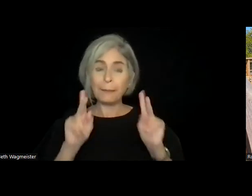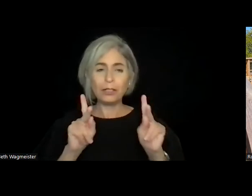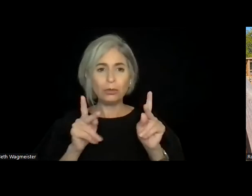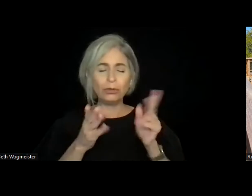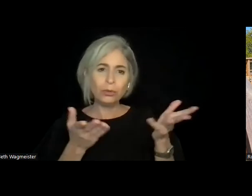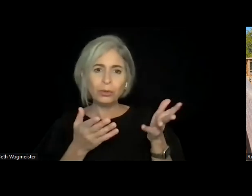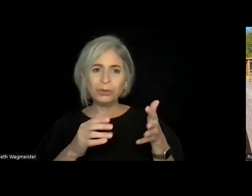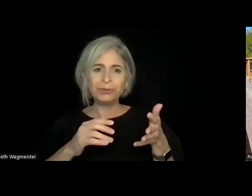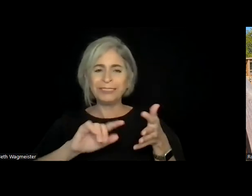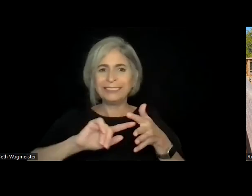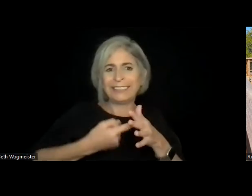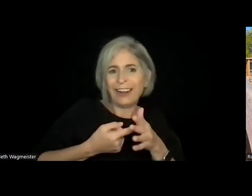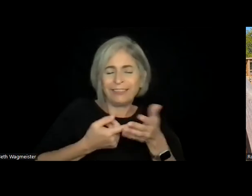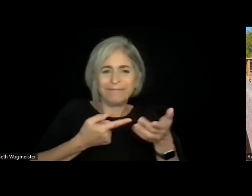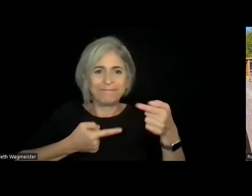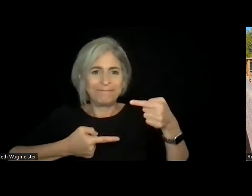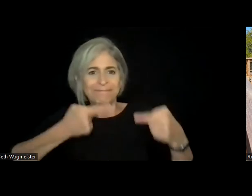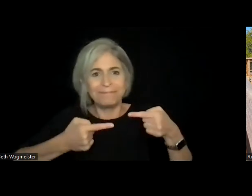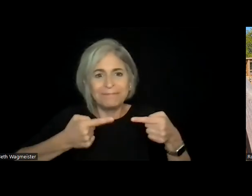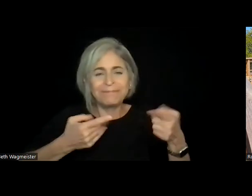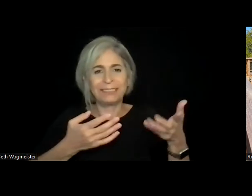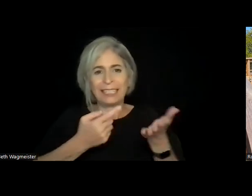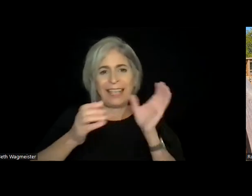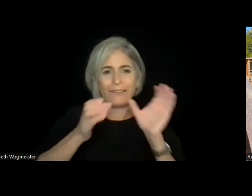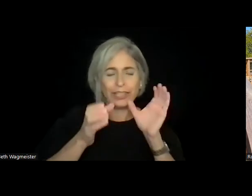with impairment, it is obviously much more broader than that.